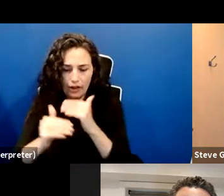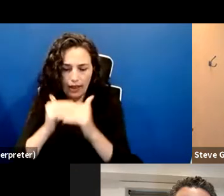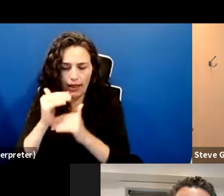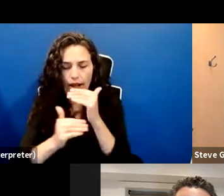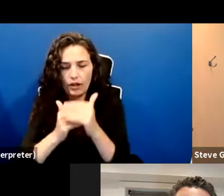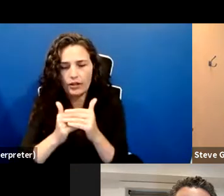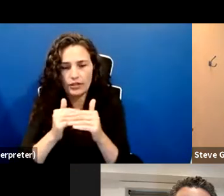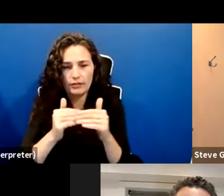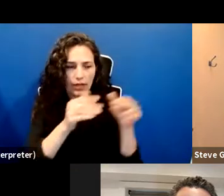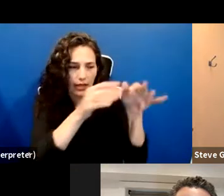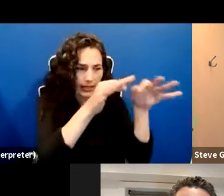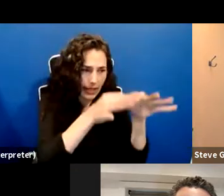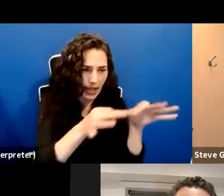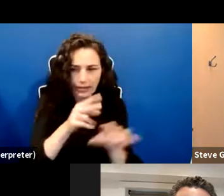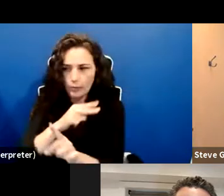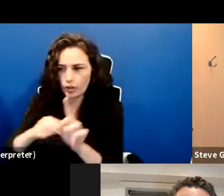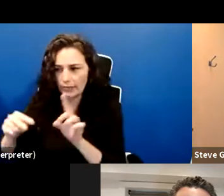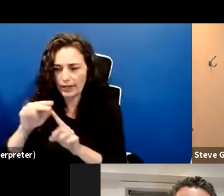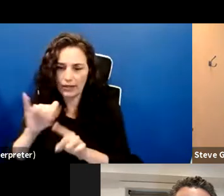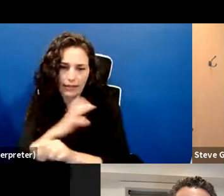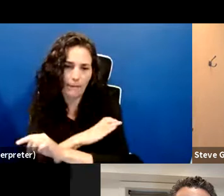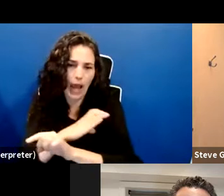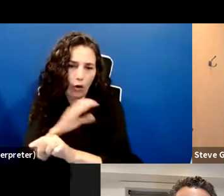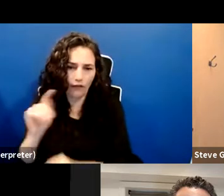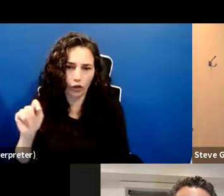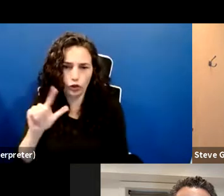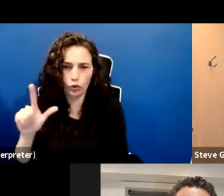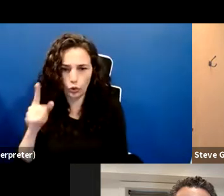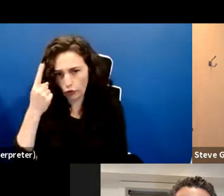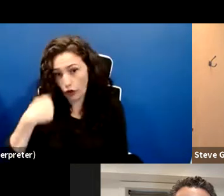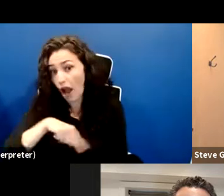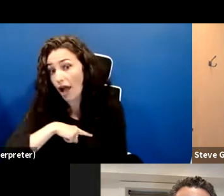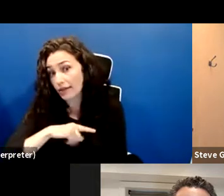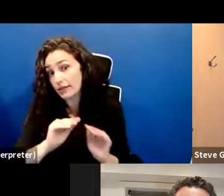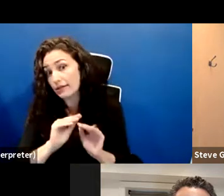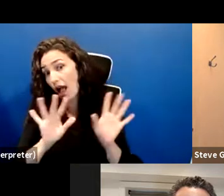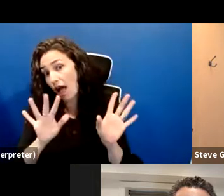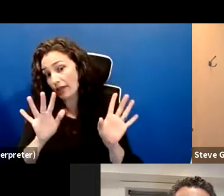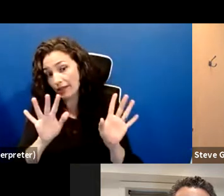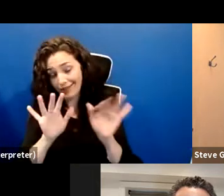and perspectives is a powerful tool for us. And obviously for them, the way that, you know,